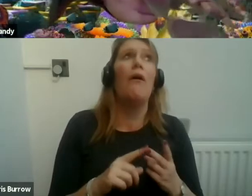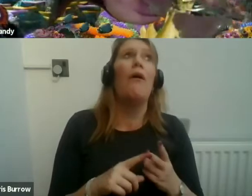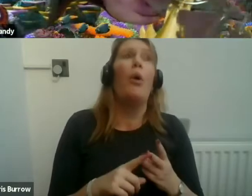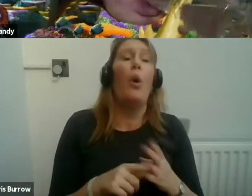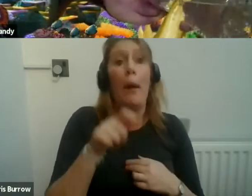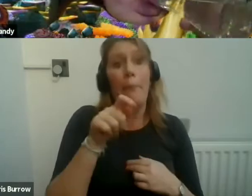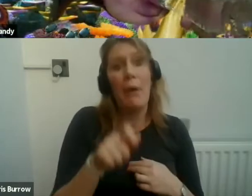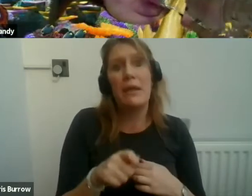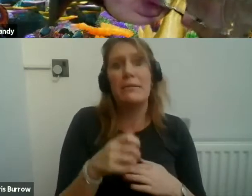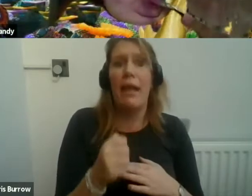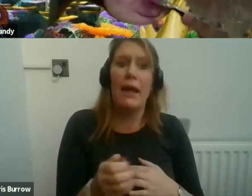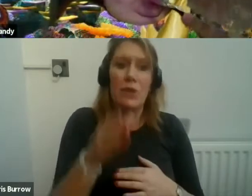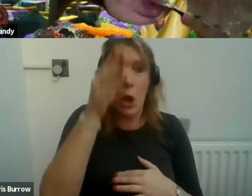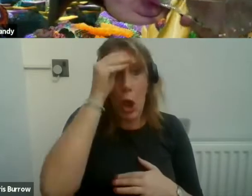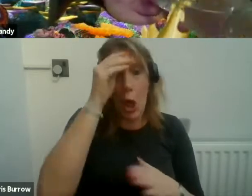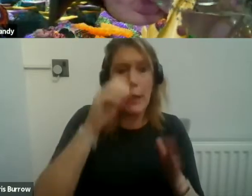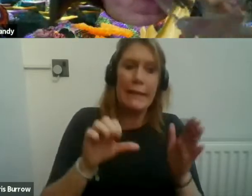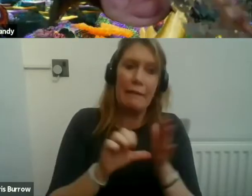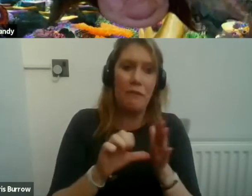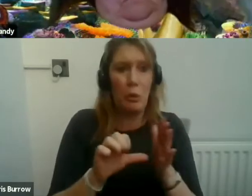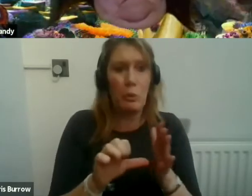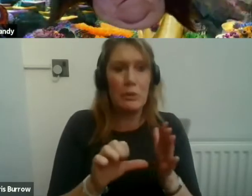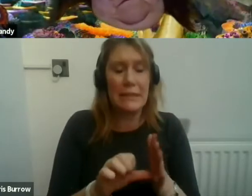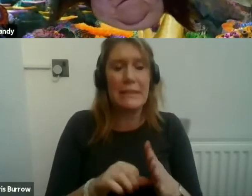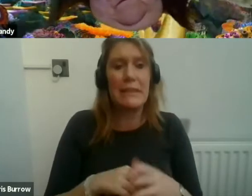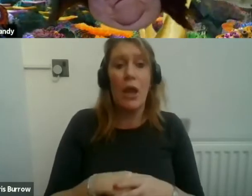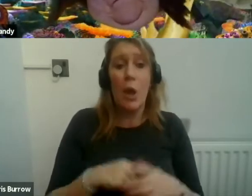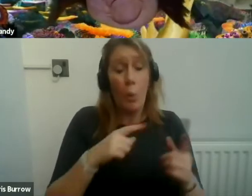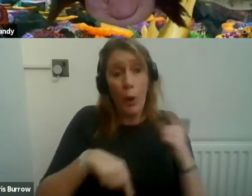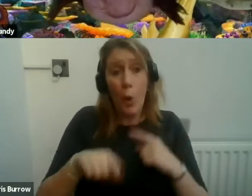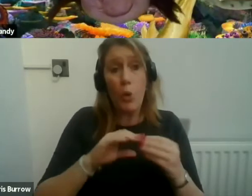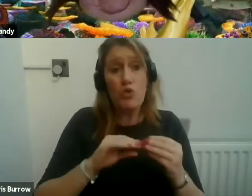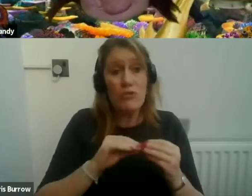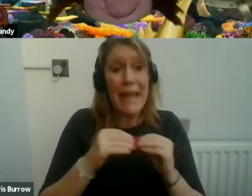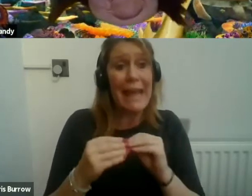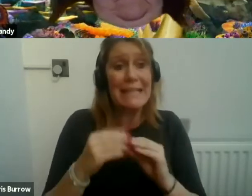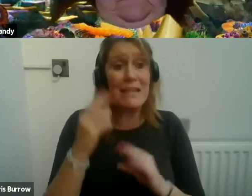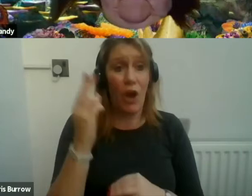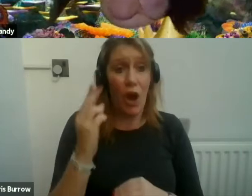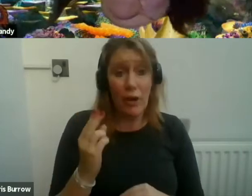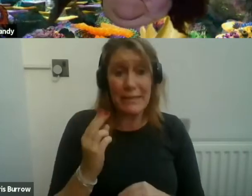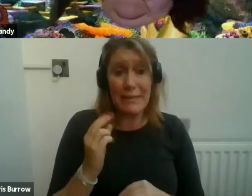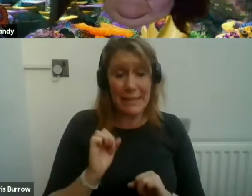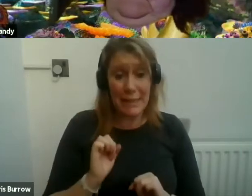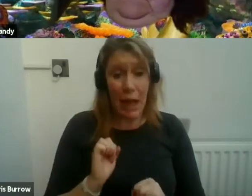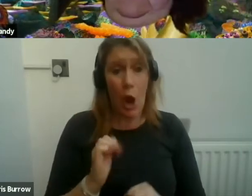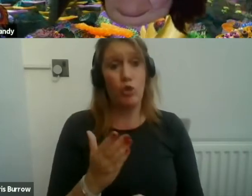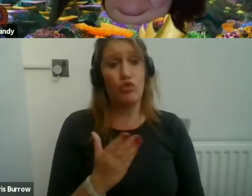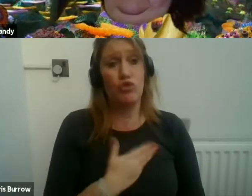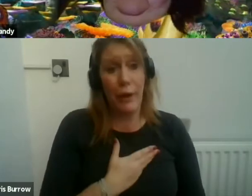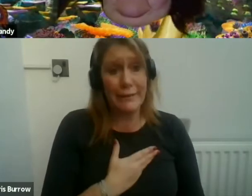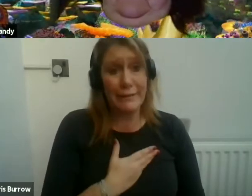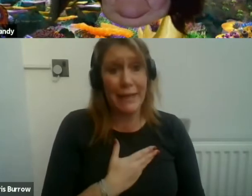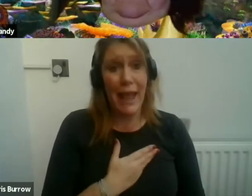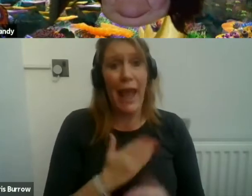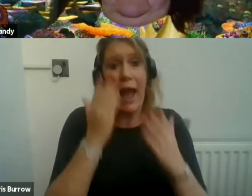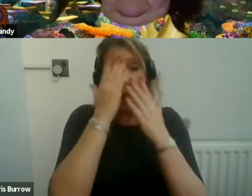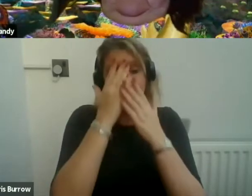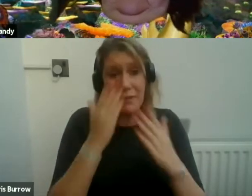difficulties. But we are creative people and artists within our own rights and I really respect that in your work.